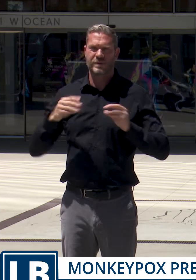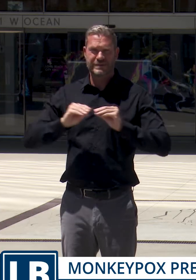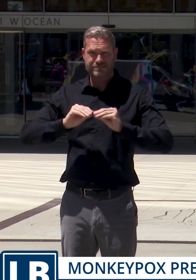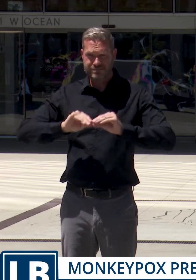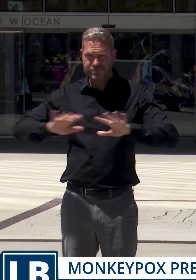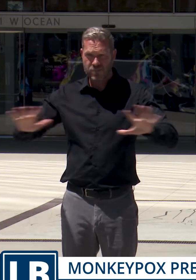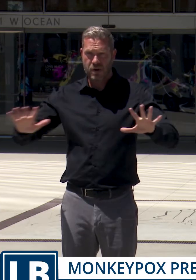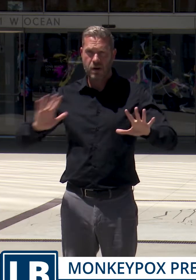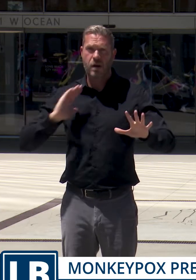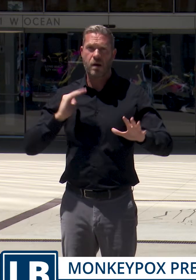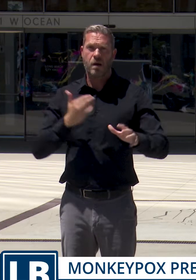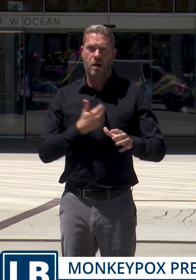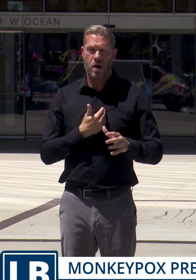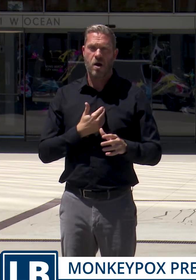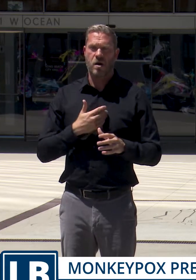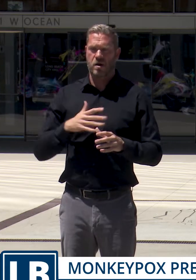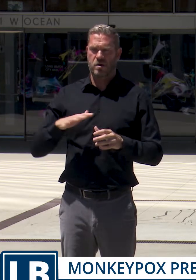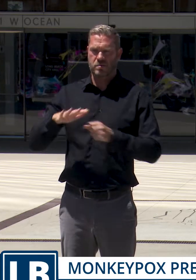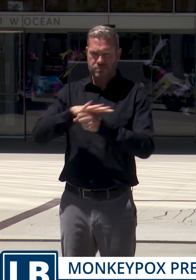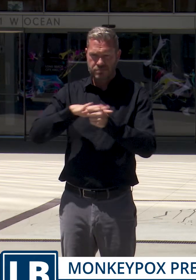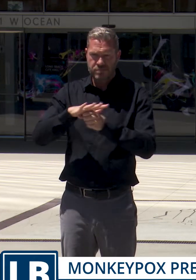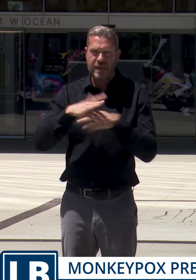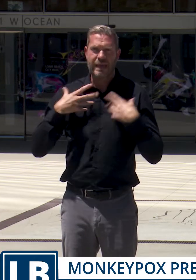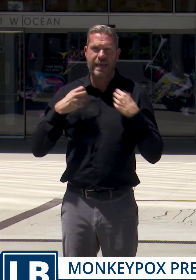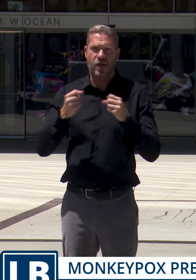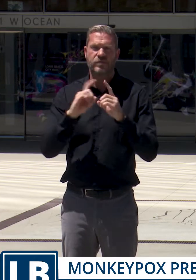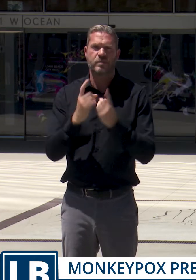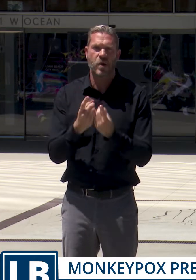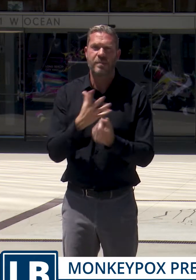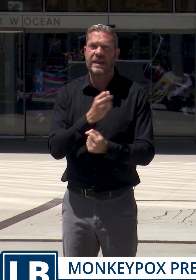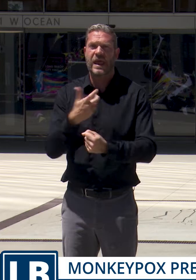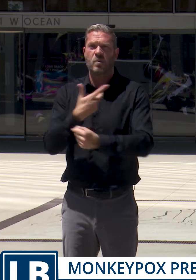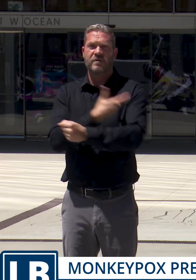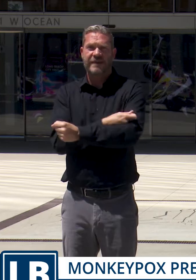as quickly as possible and as the mayor mentioned we've been able to vaccinate 300 people so far